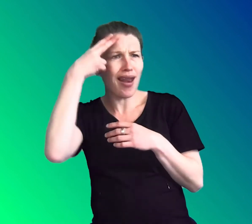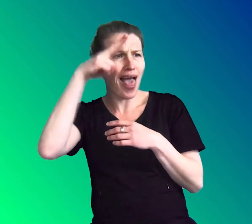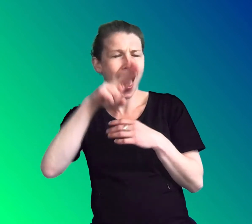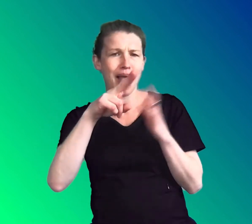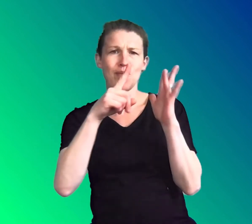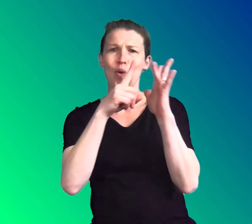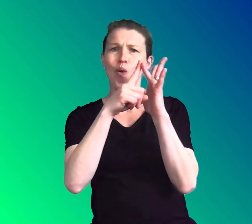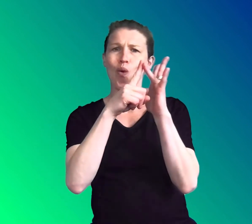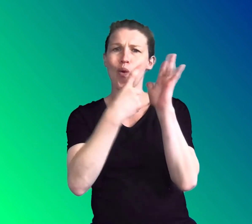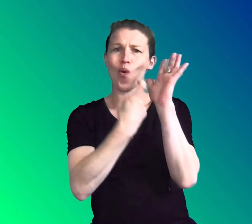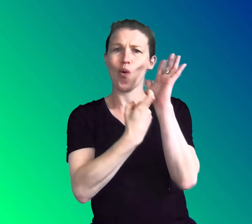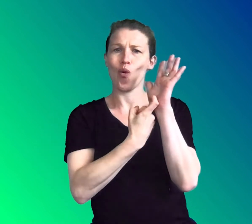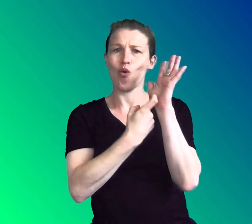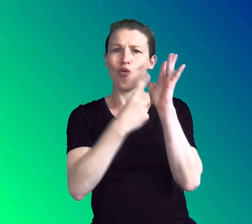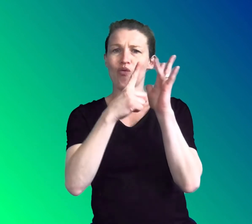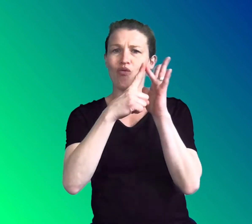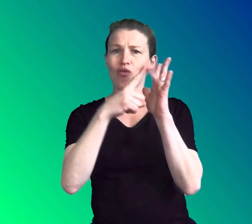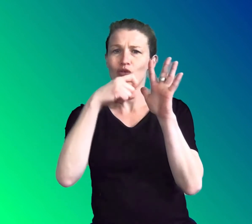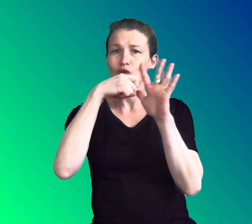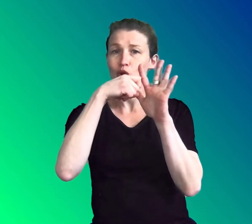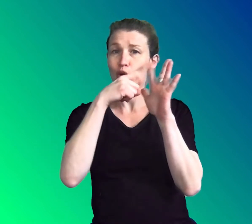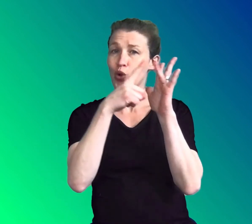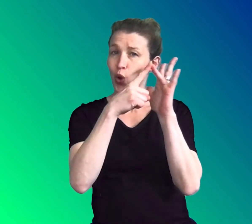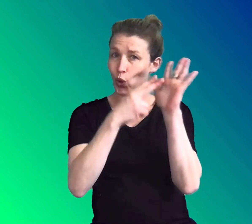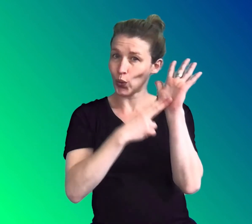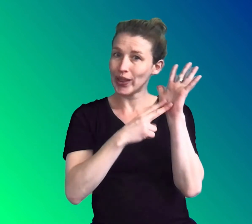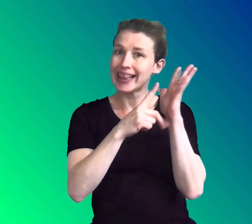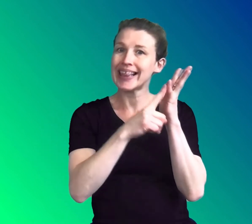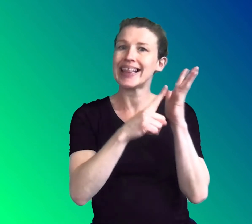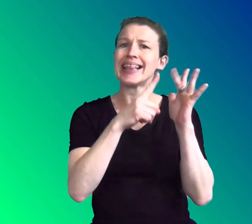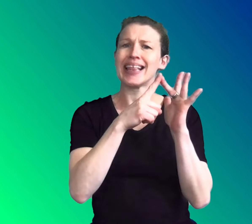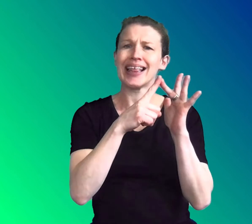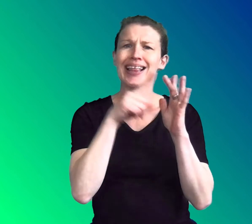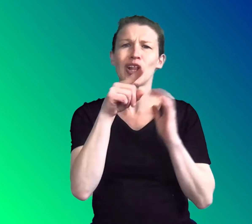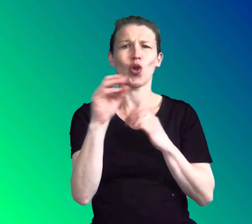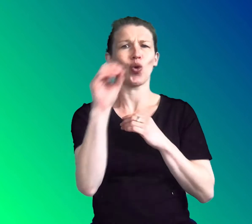when I visited a reserve called Orokonui Eco Sanctuary in Dunedin.